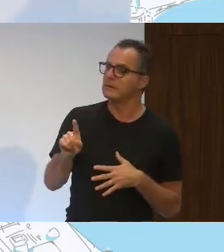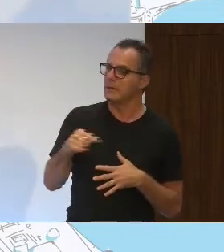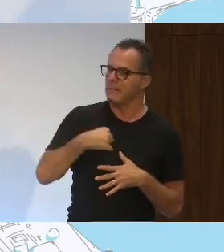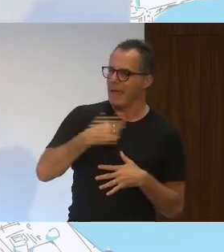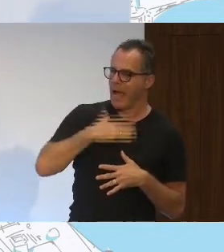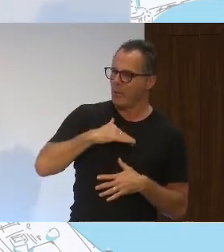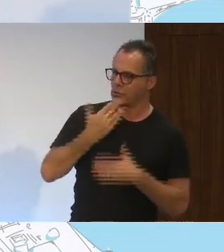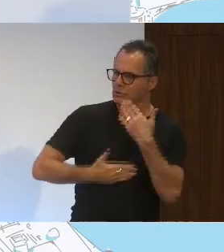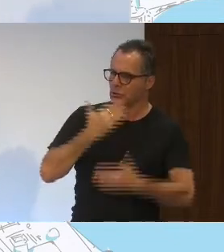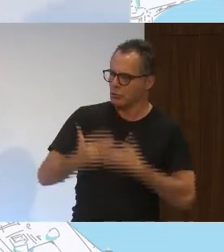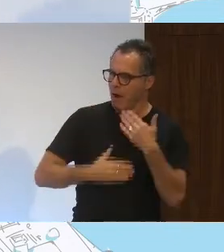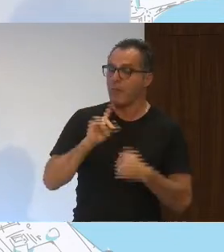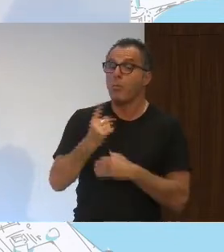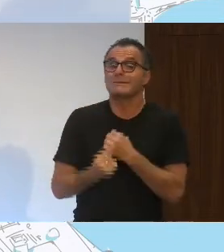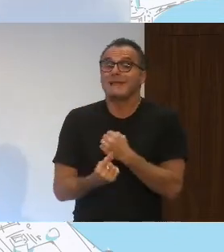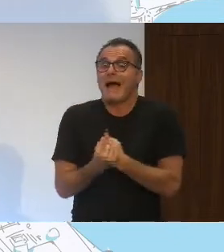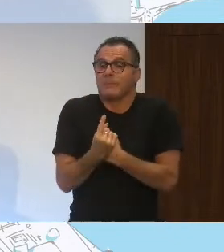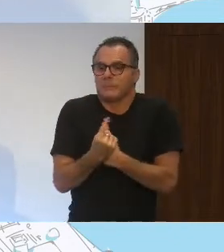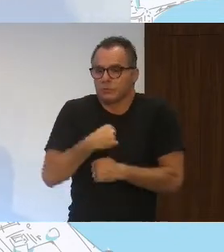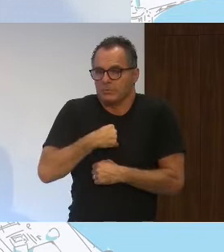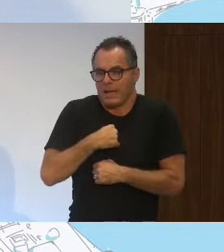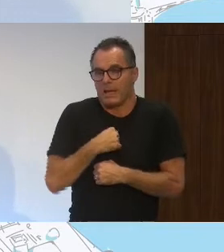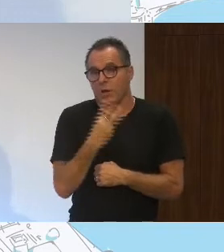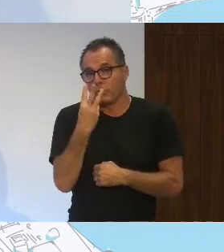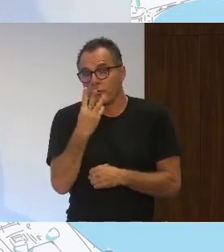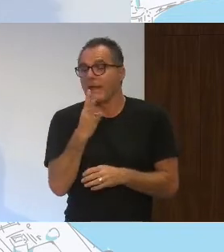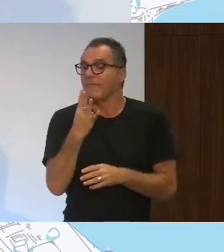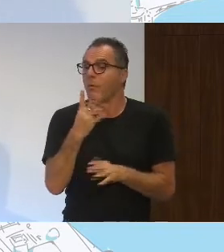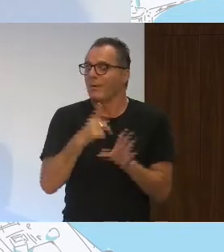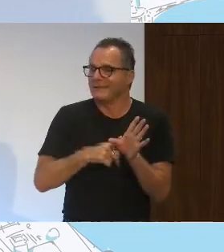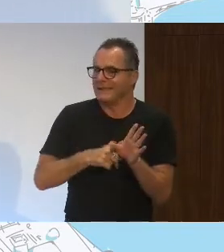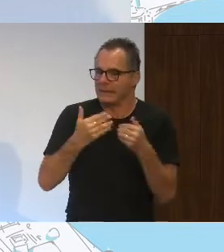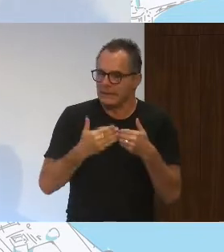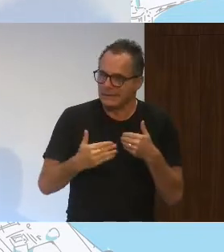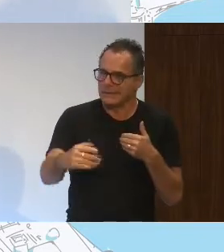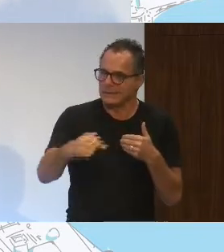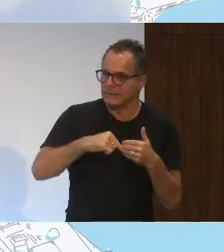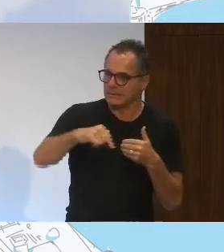and what has since I would say probably for the last three or four years become one of my key indicators,